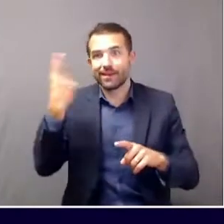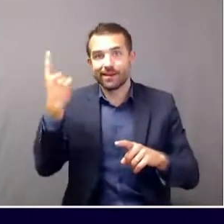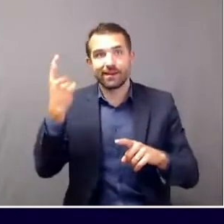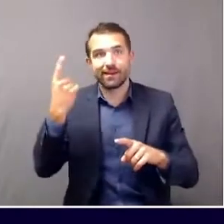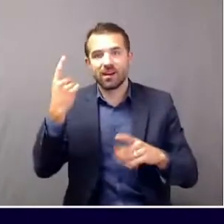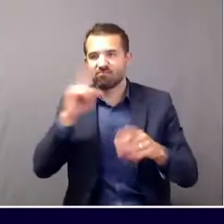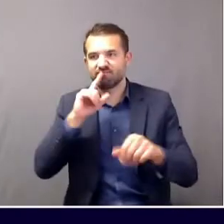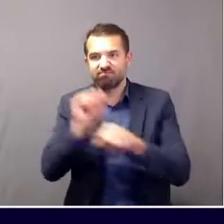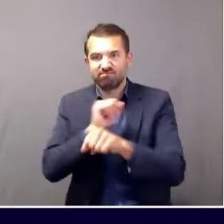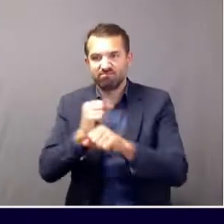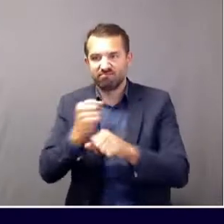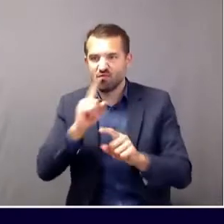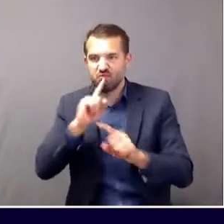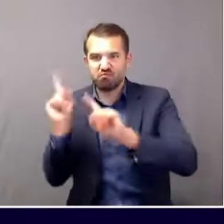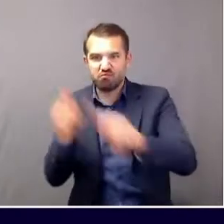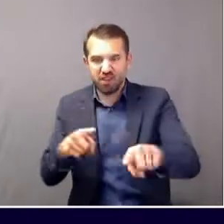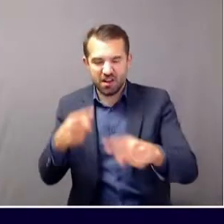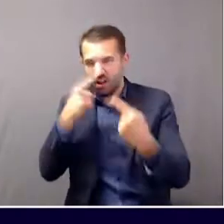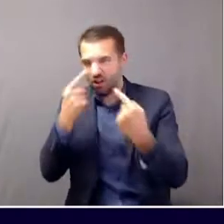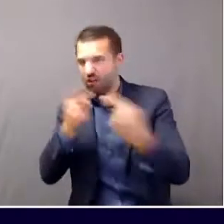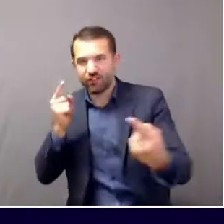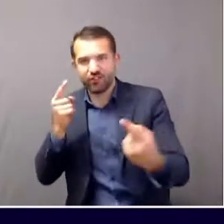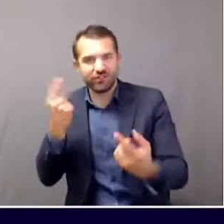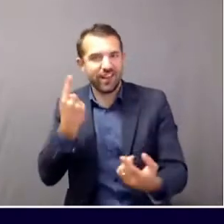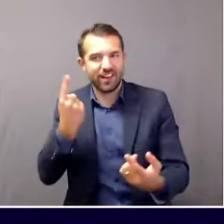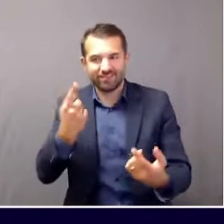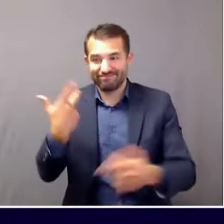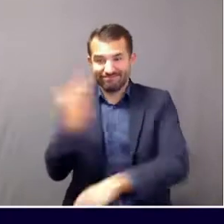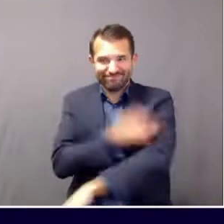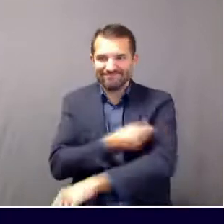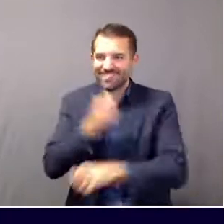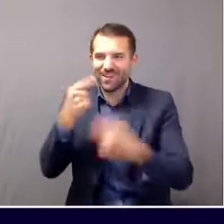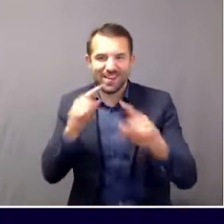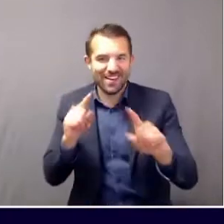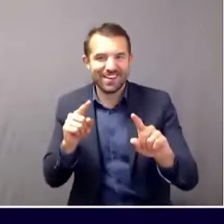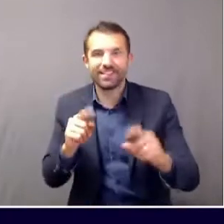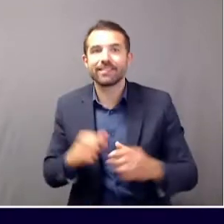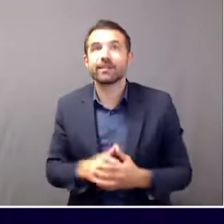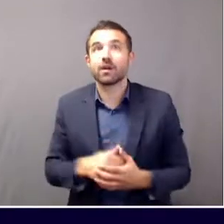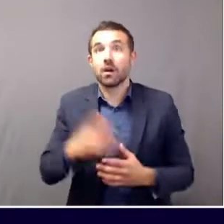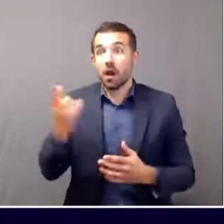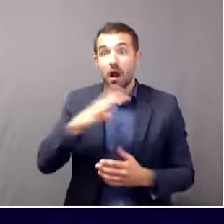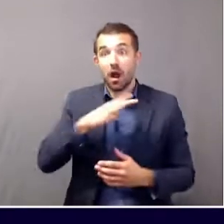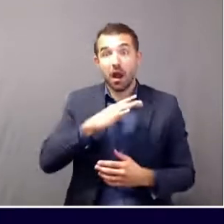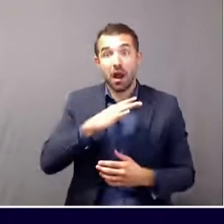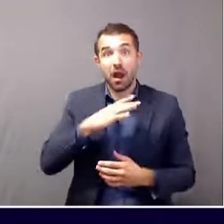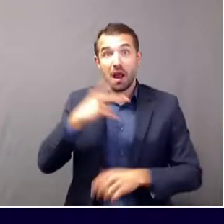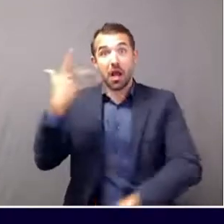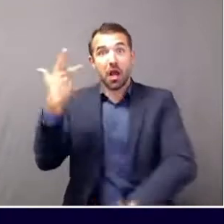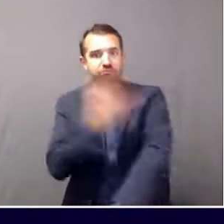interesting one because it